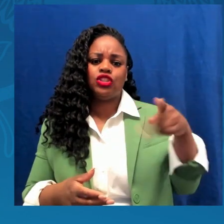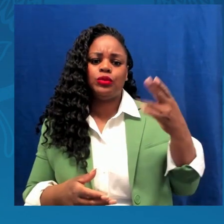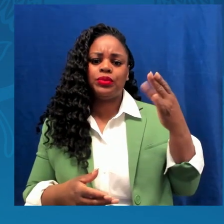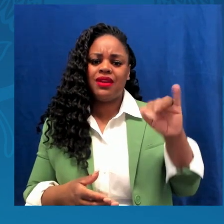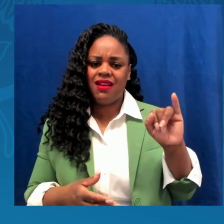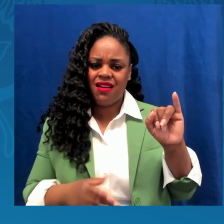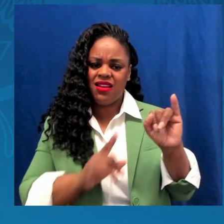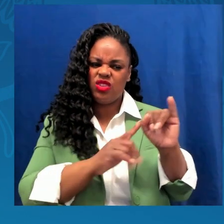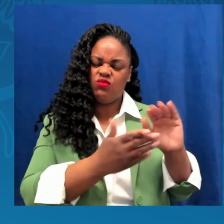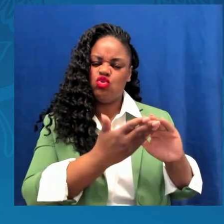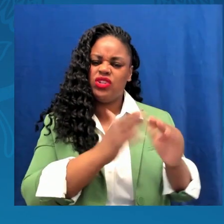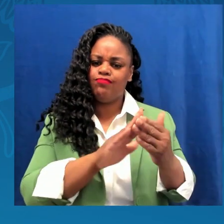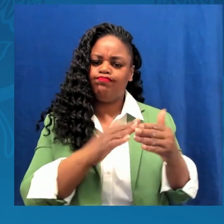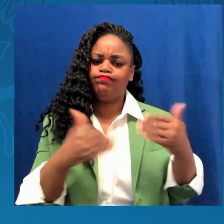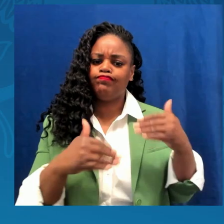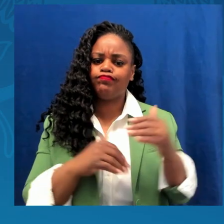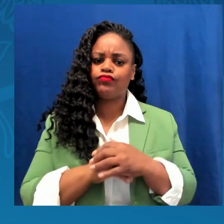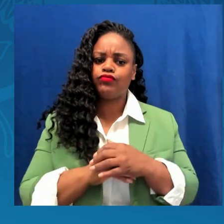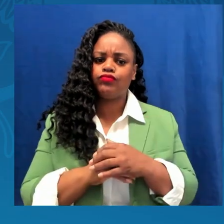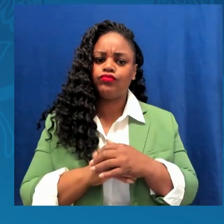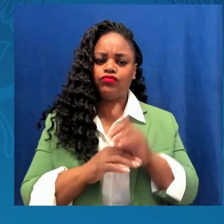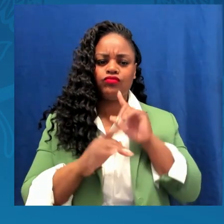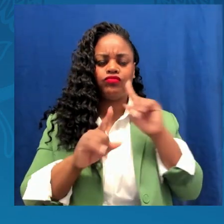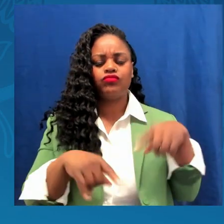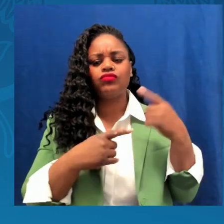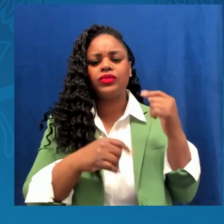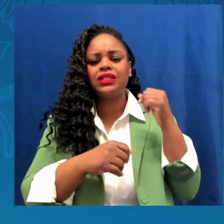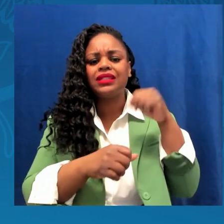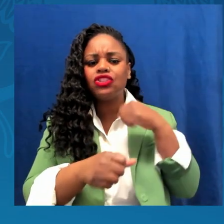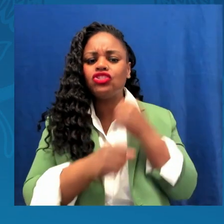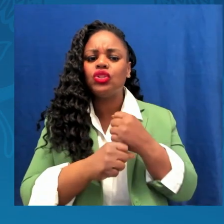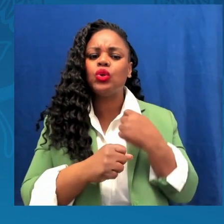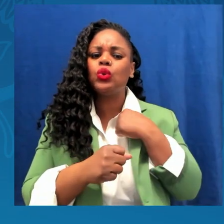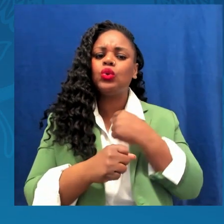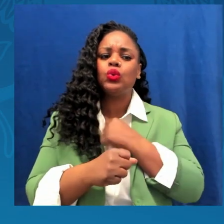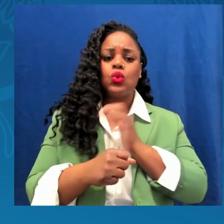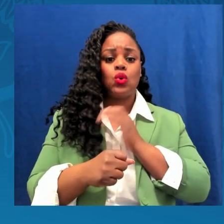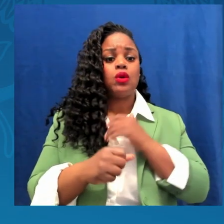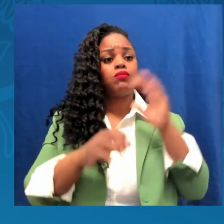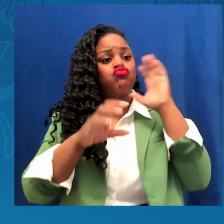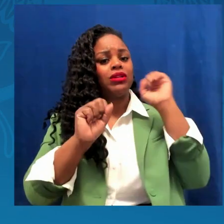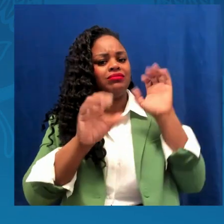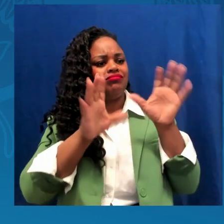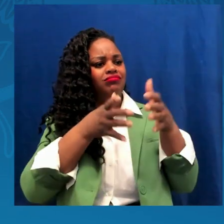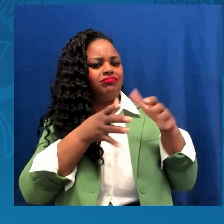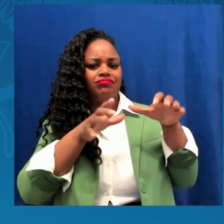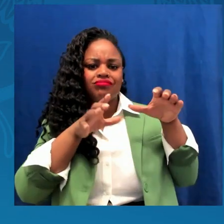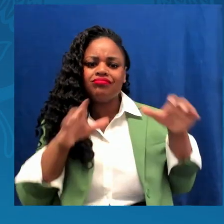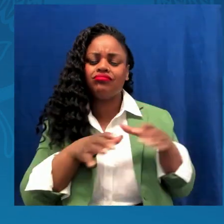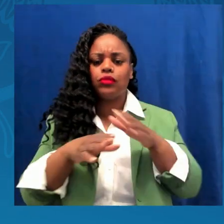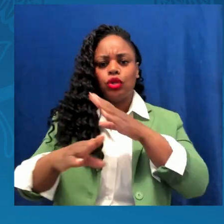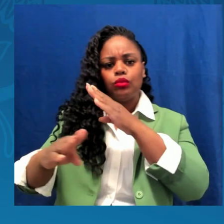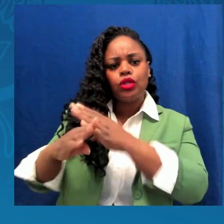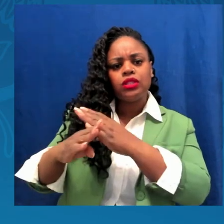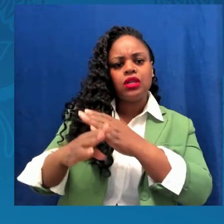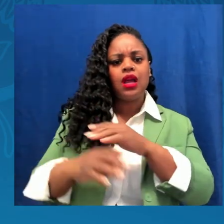over the past year. Our administration has taken action to protect our AAA and HPI communities.